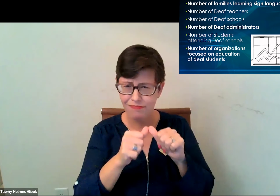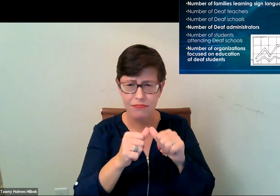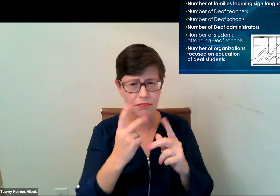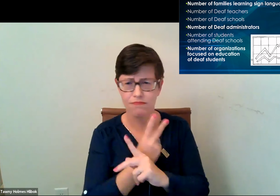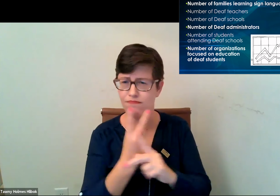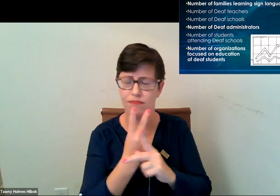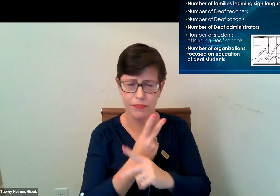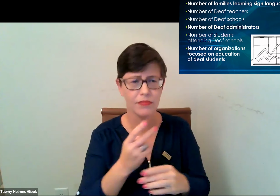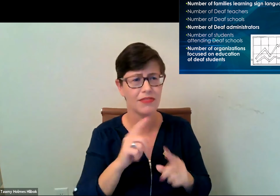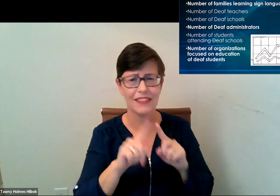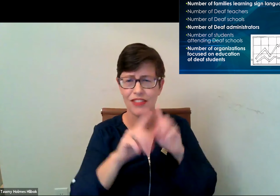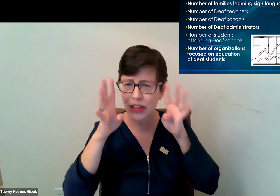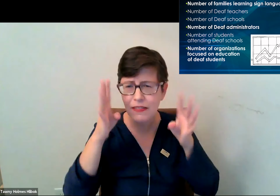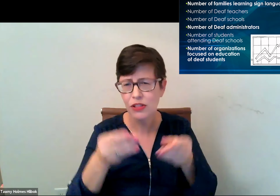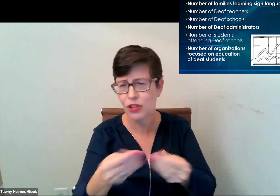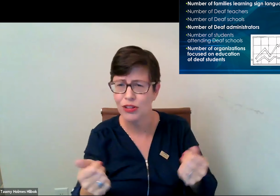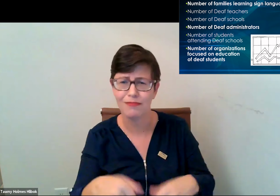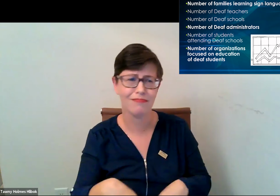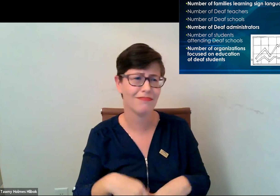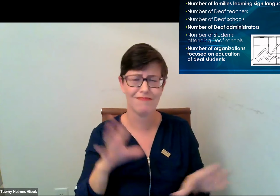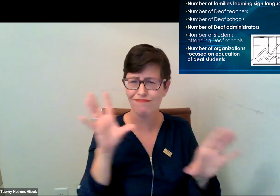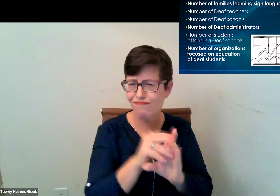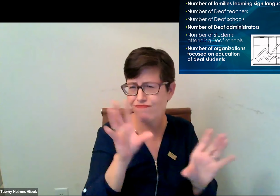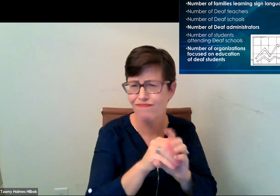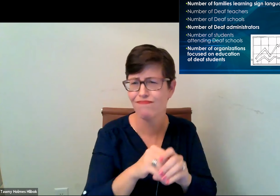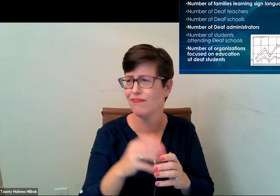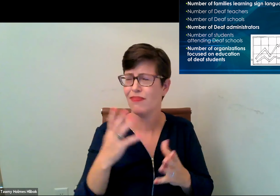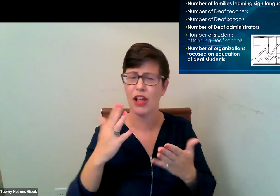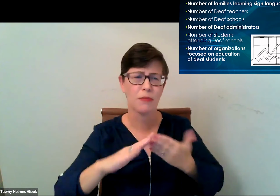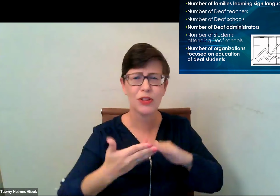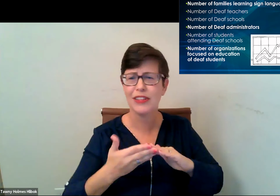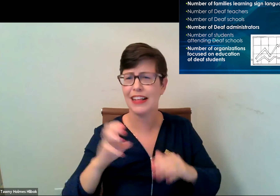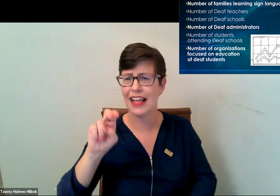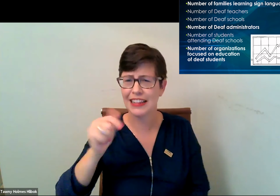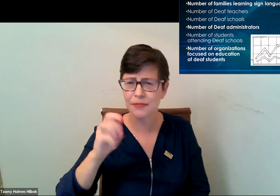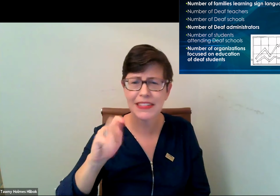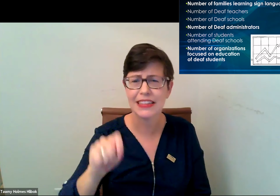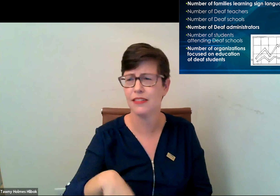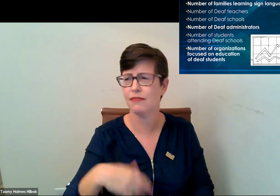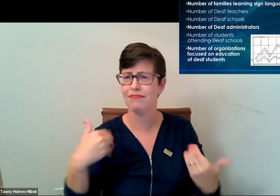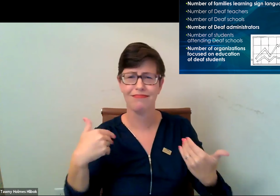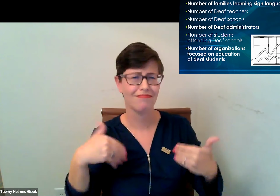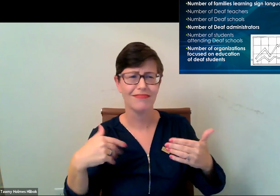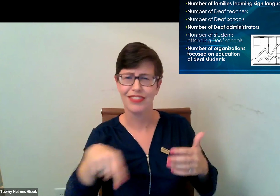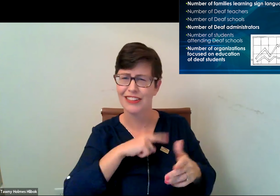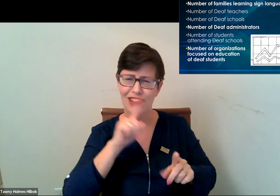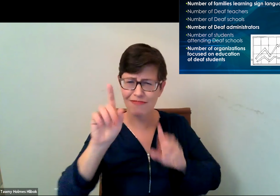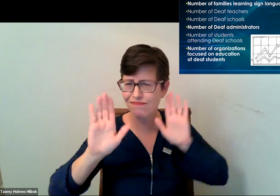one being the resilience of people to be creative and find solutions to get involved on a Community level to be engaged.